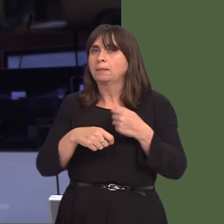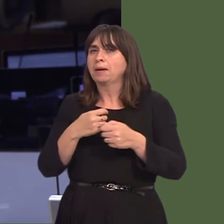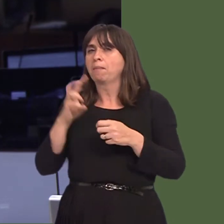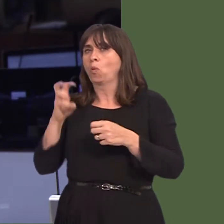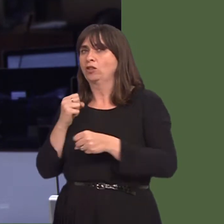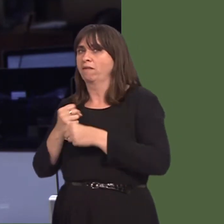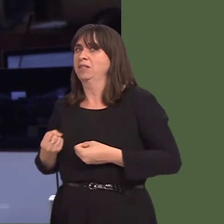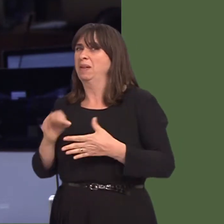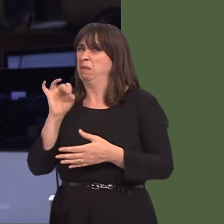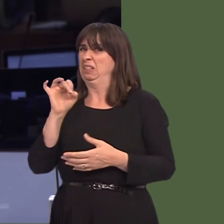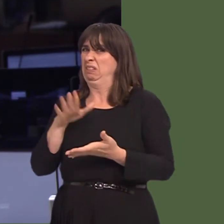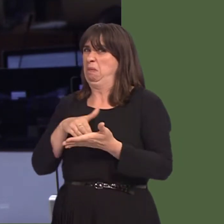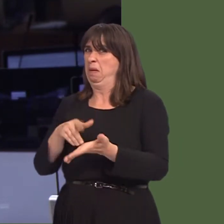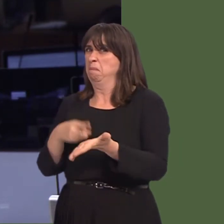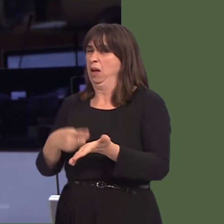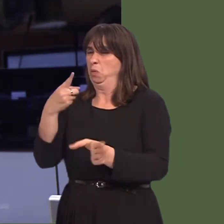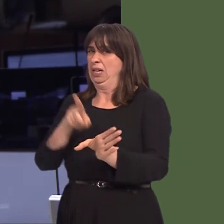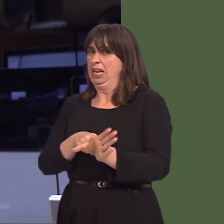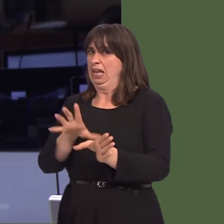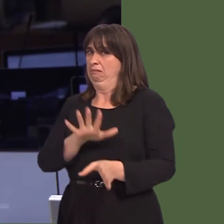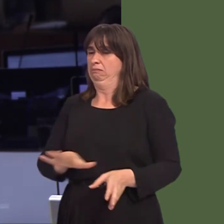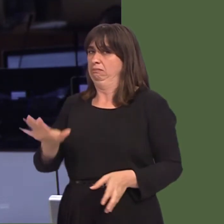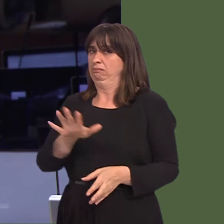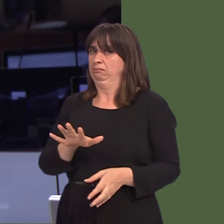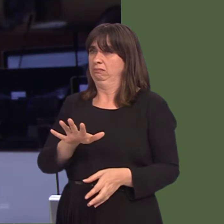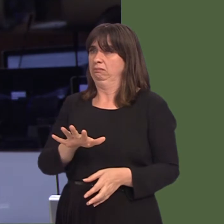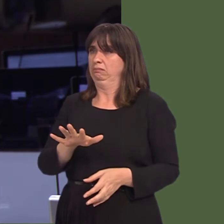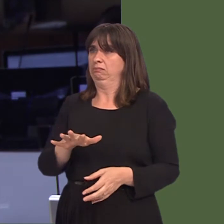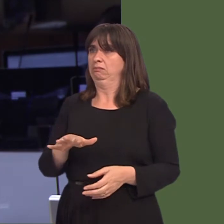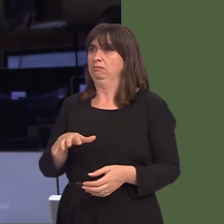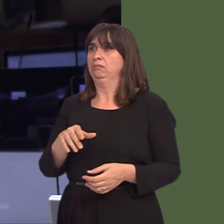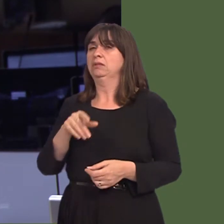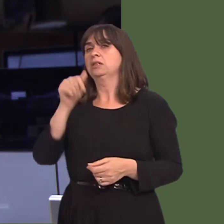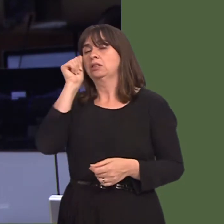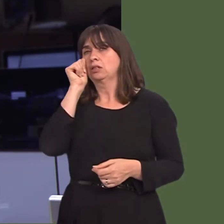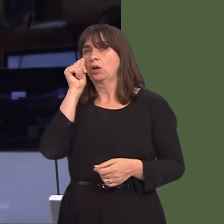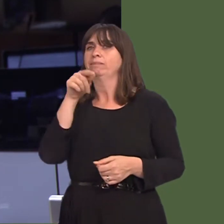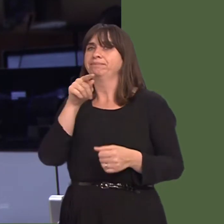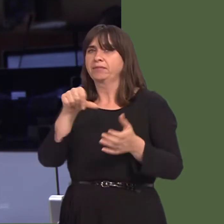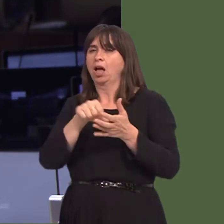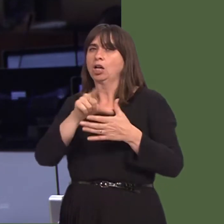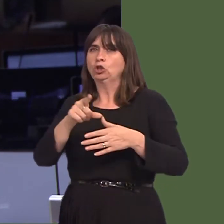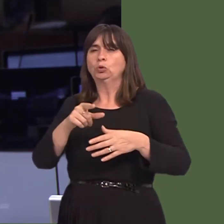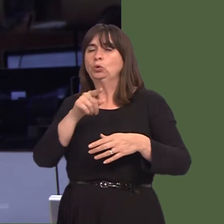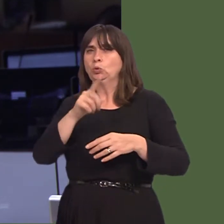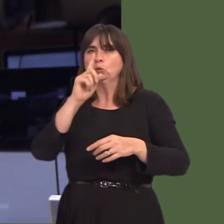Since gambling and advertising are reserved powers, you can't be proactive on gambling, you can only react to the problems.